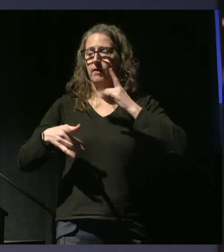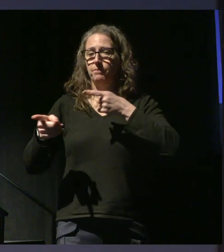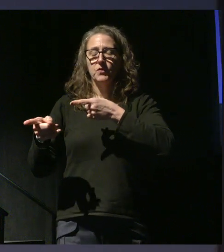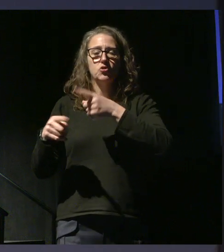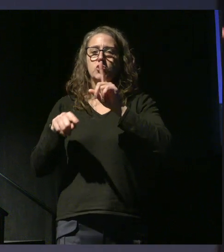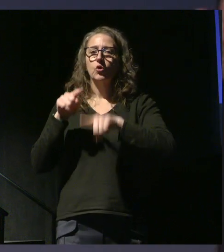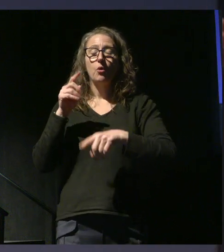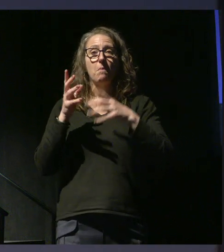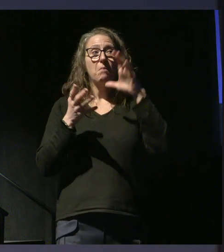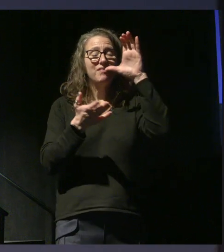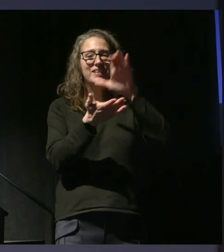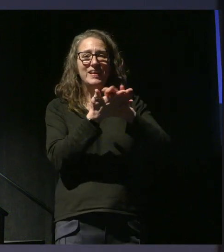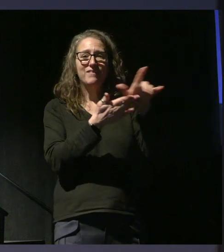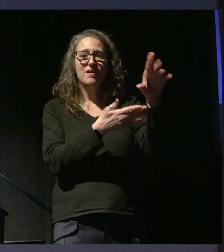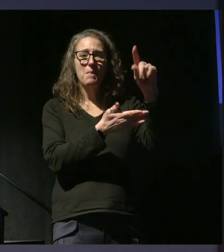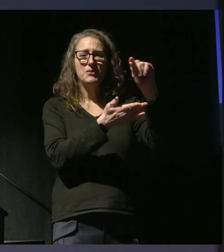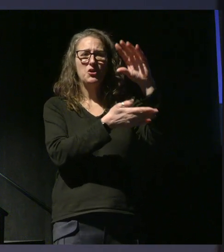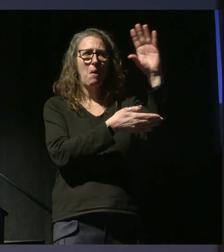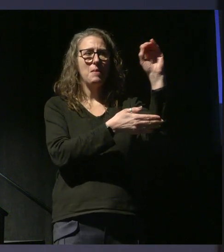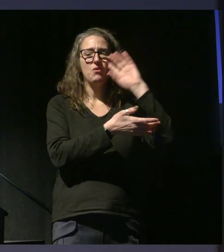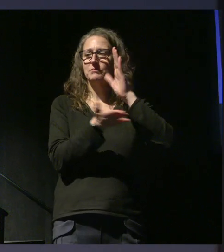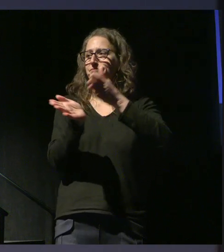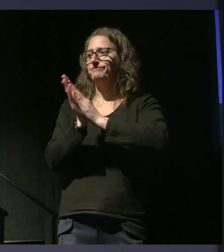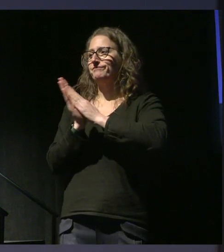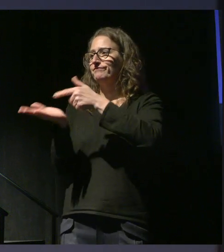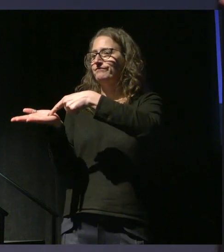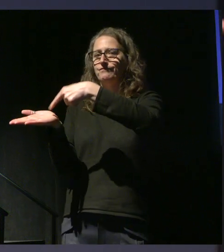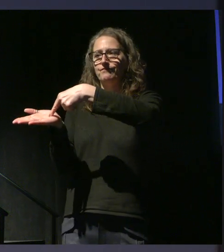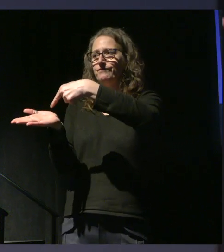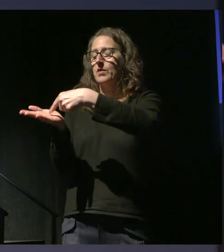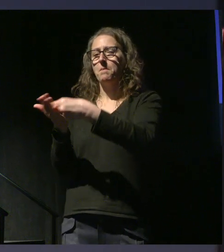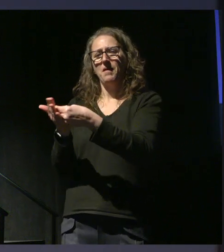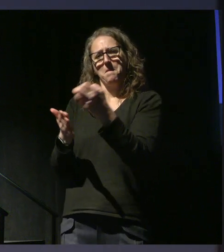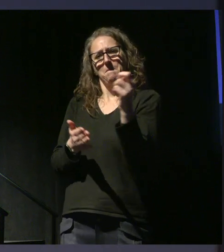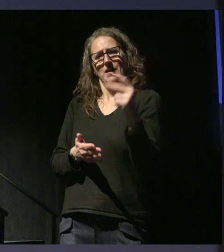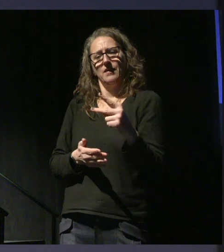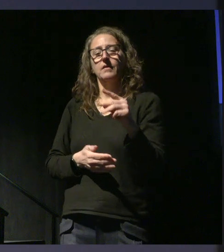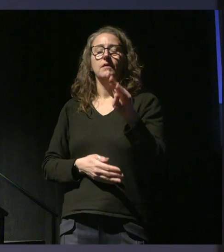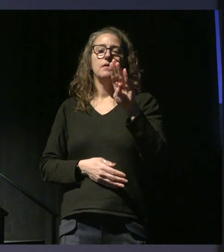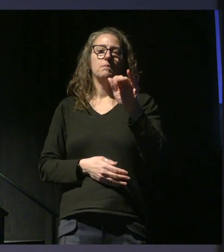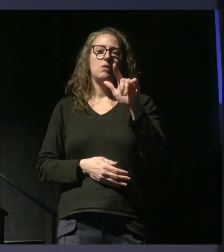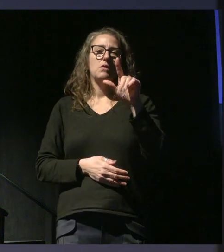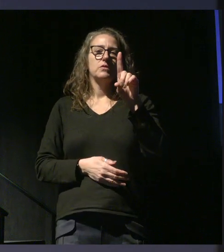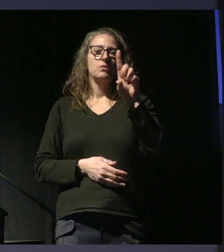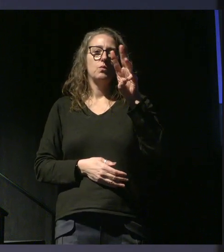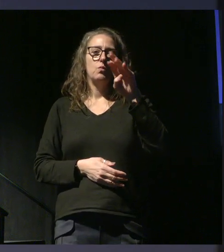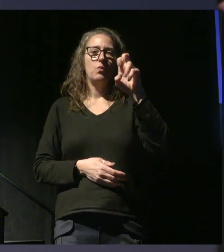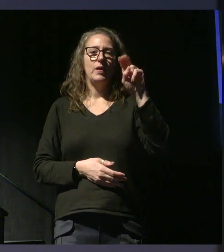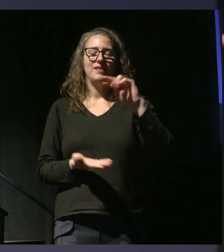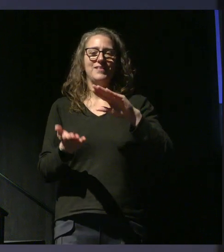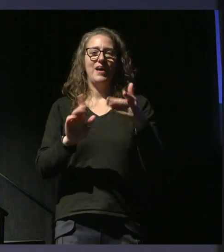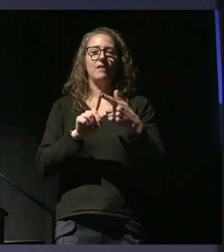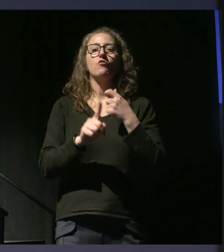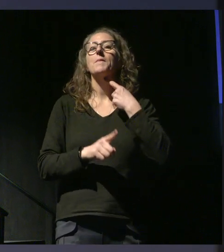She couldn't believe that this publisher was coming after her for this money. Baldwin had died of esophageal cancer, which was why